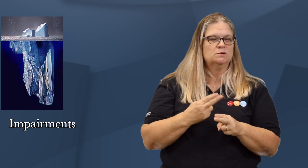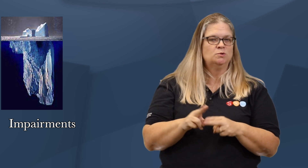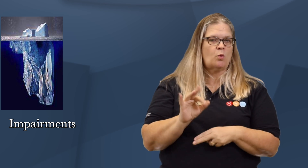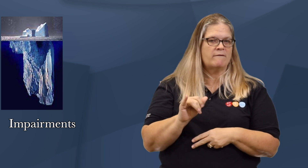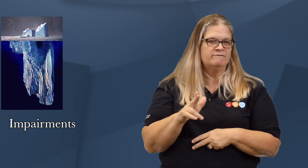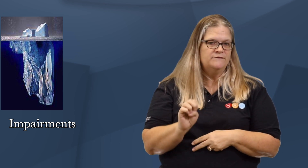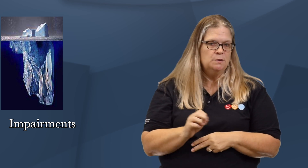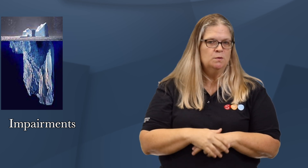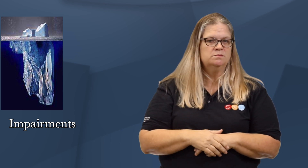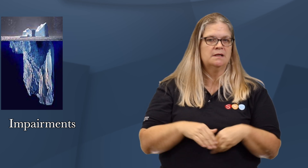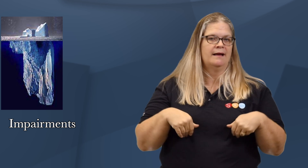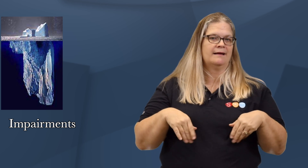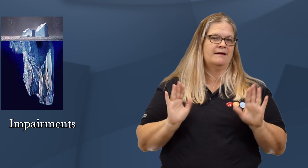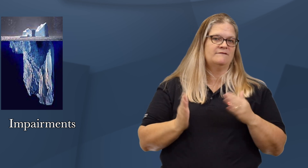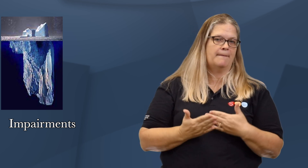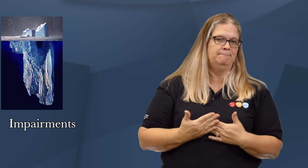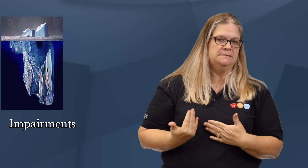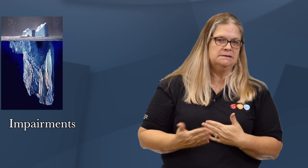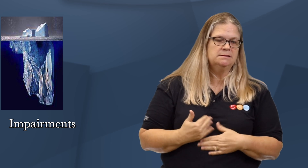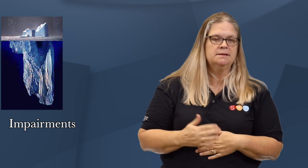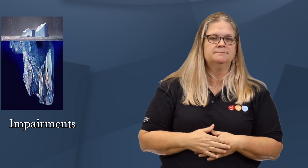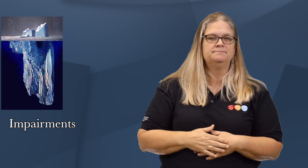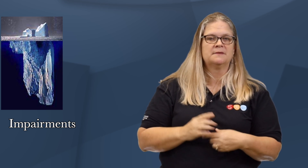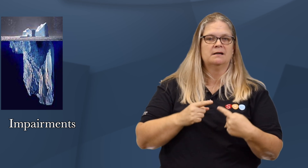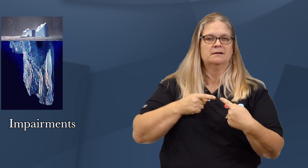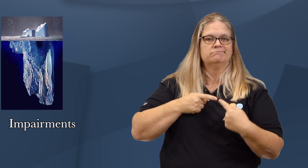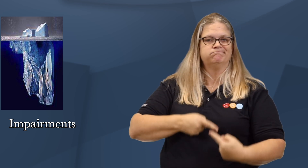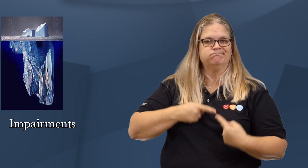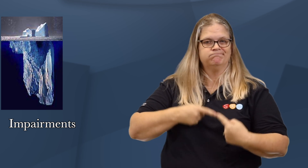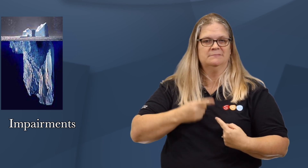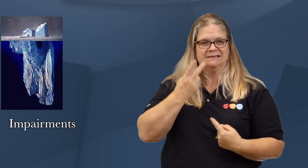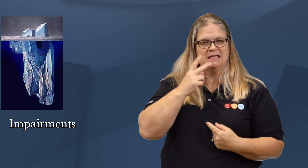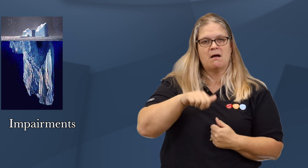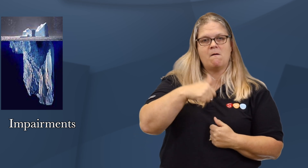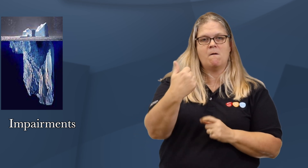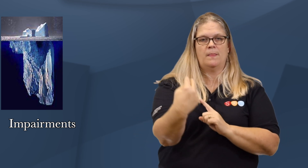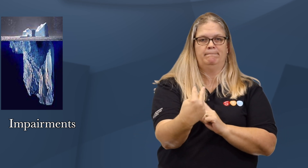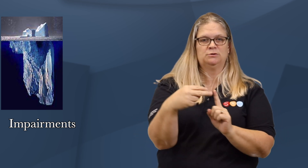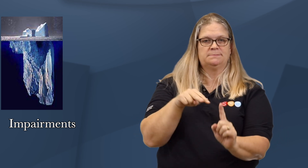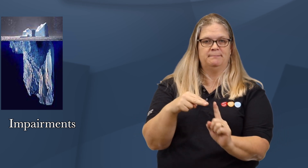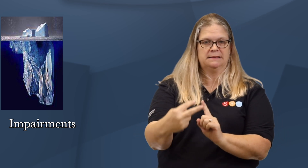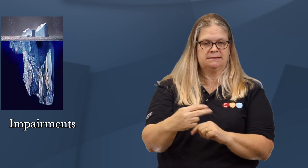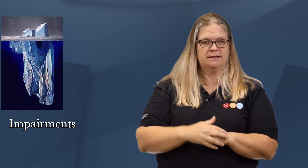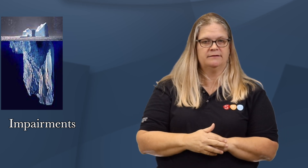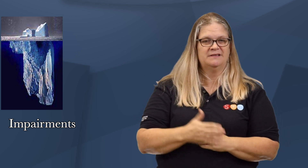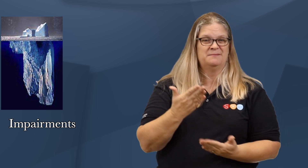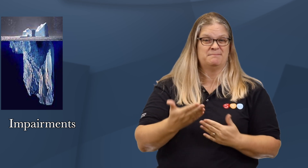have a short fuse, giving up easily, difficulty perspective taking of others.